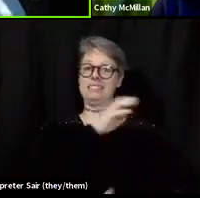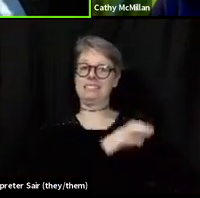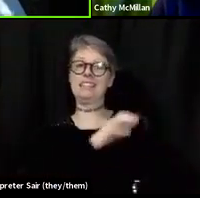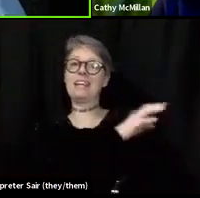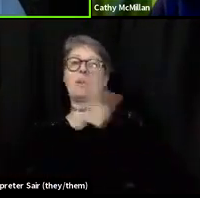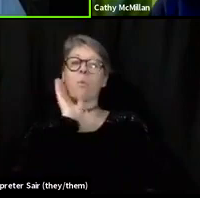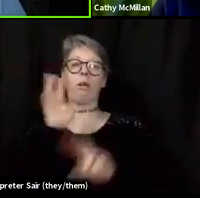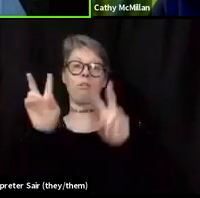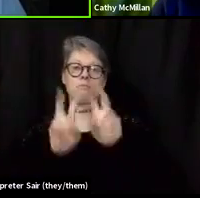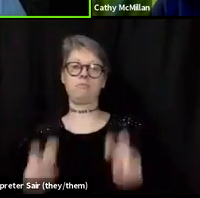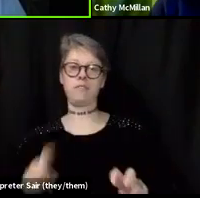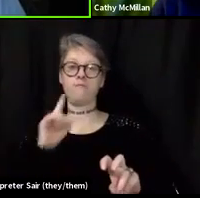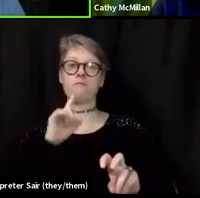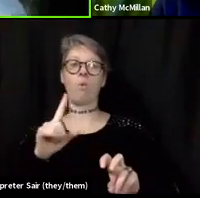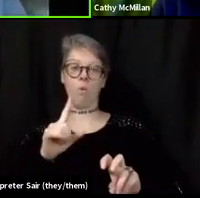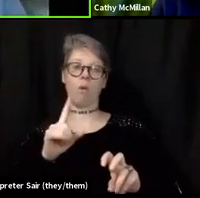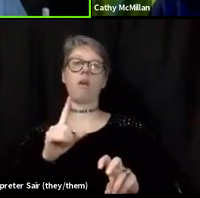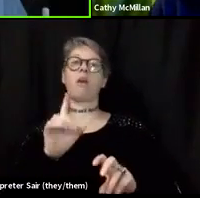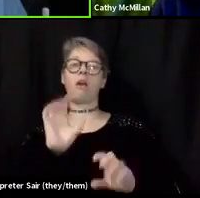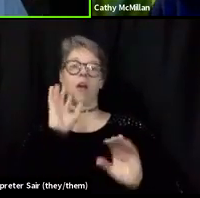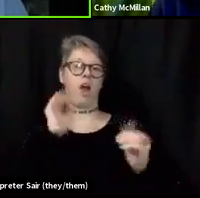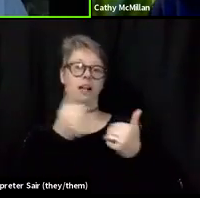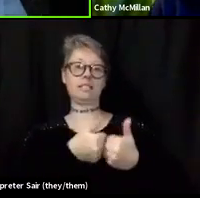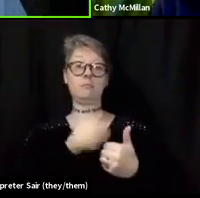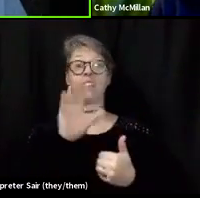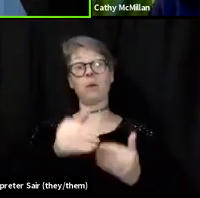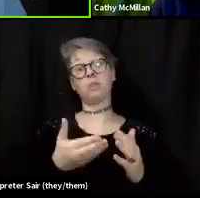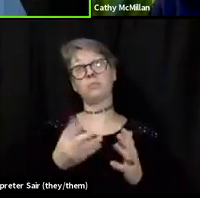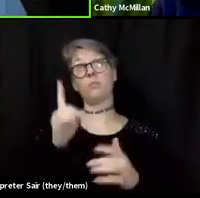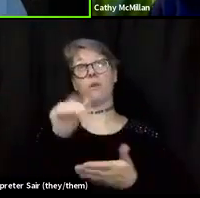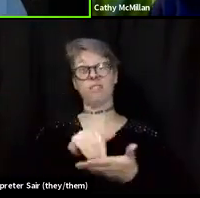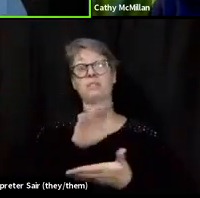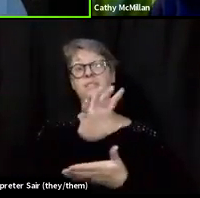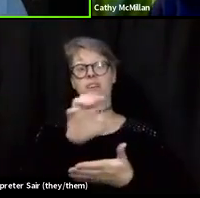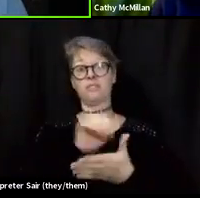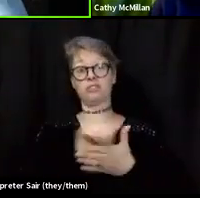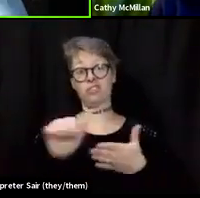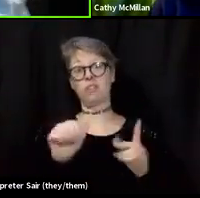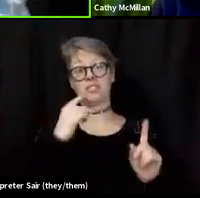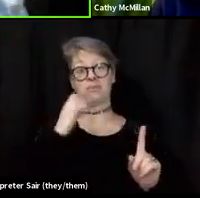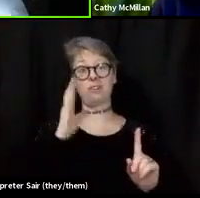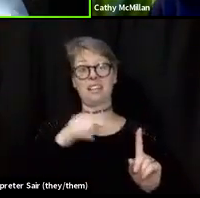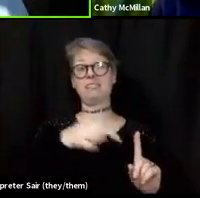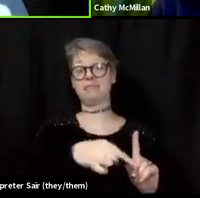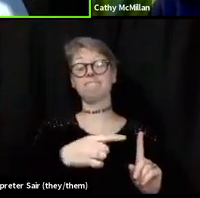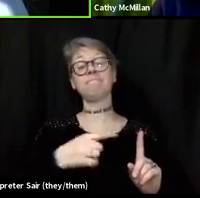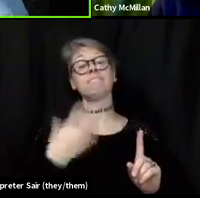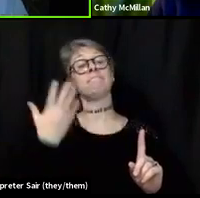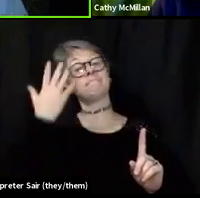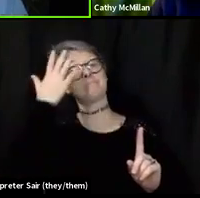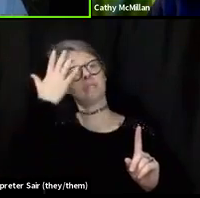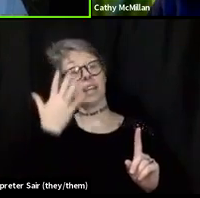refer you to a child psychologist here at this clinic. and they and they can do the assessment during the summertime, which was another 1500 dollars and